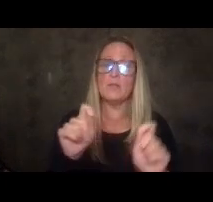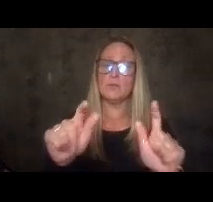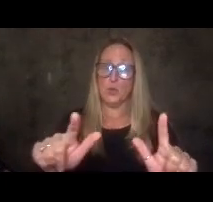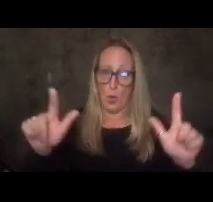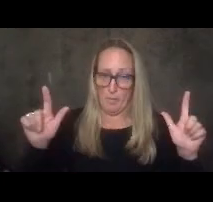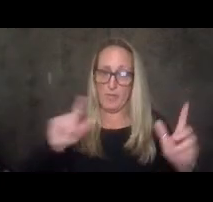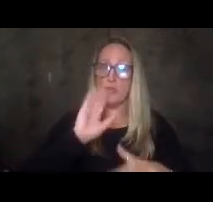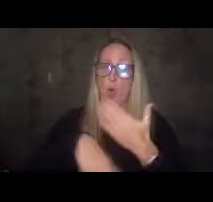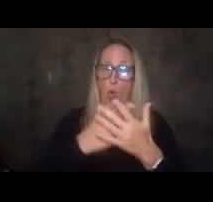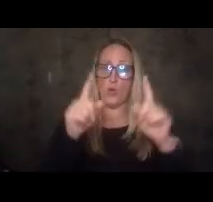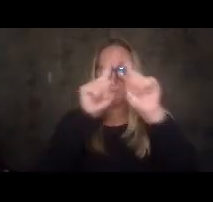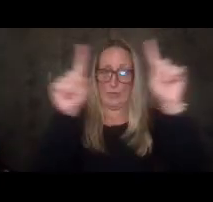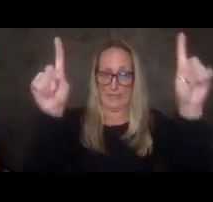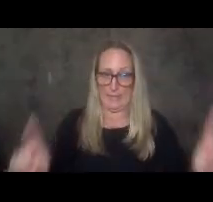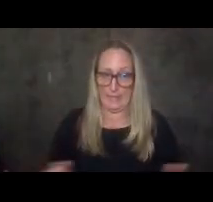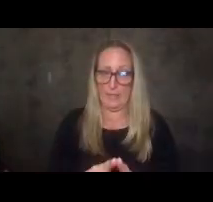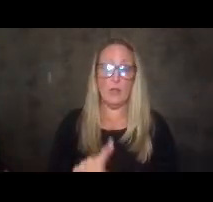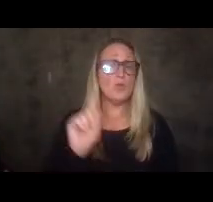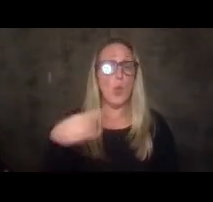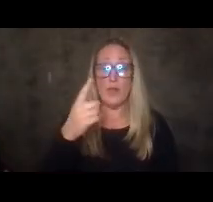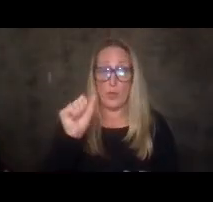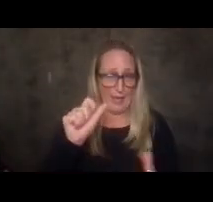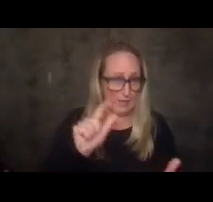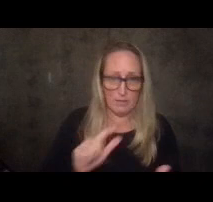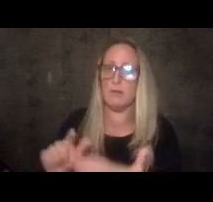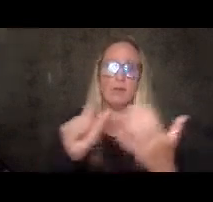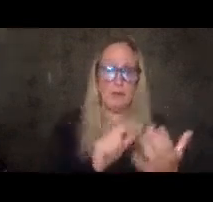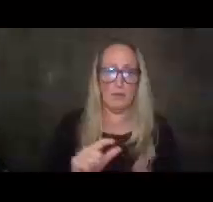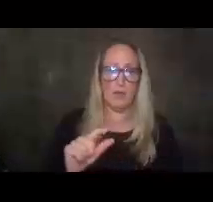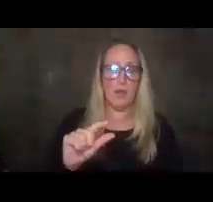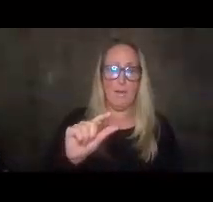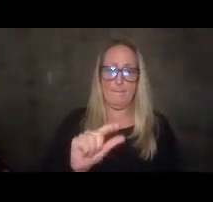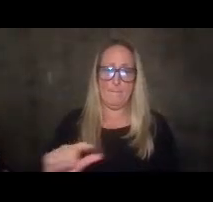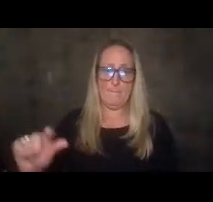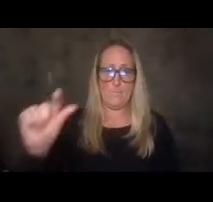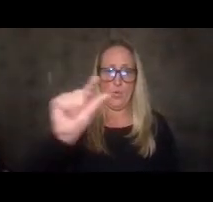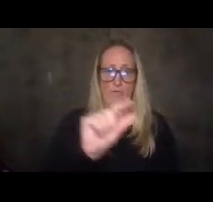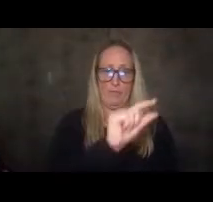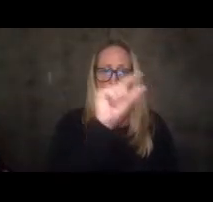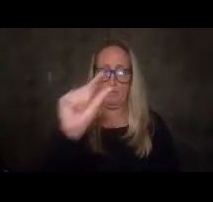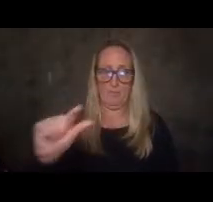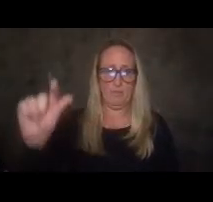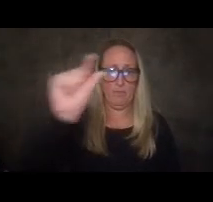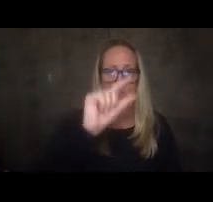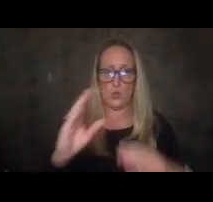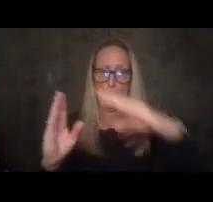screen, so the only way you can navigate this way is by moving your mouse up and down to the edges of the screen.